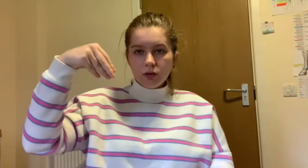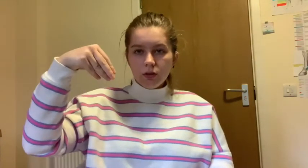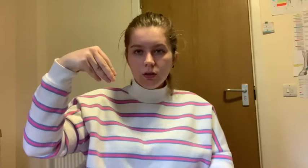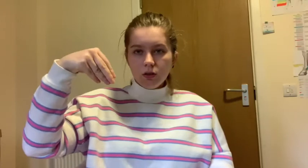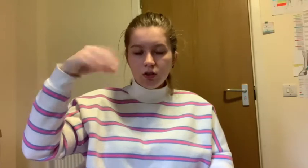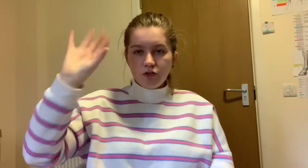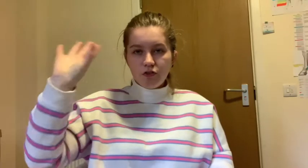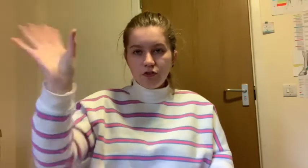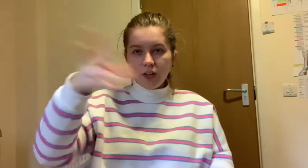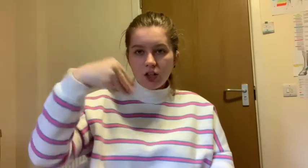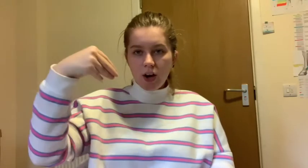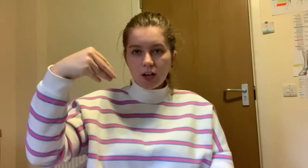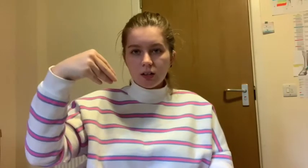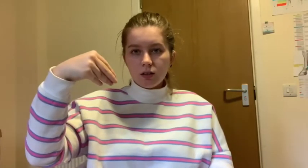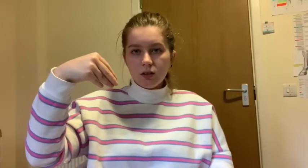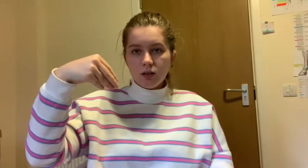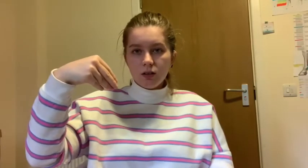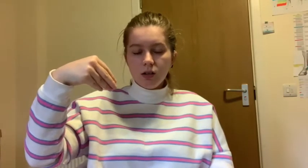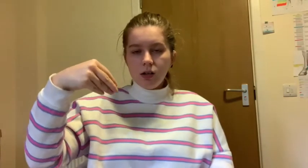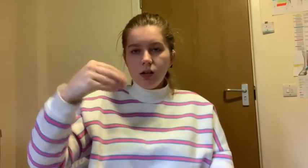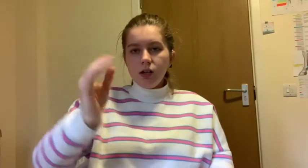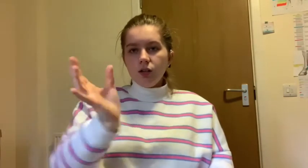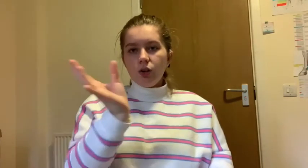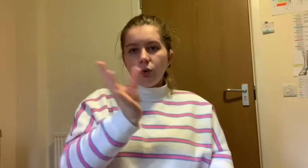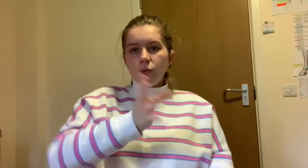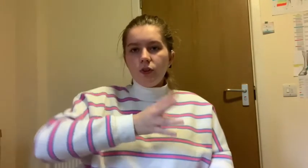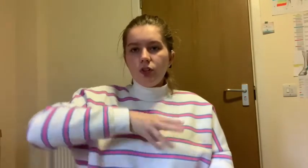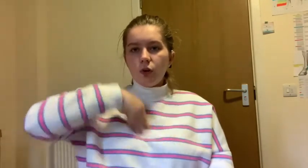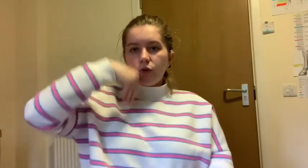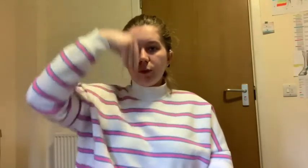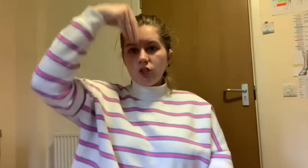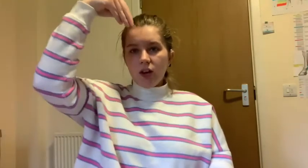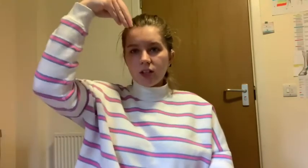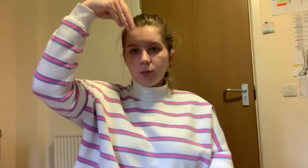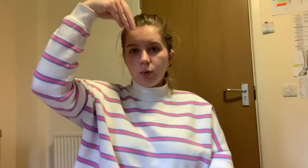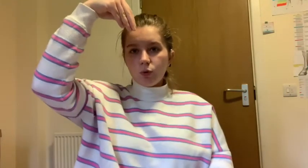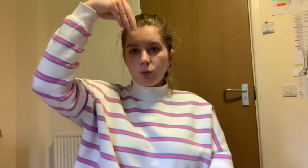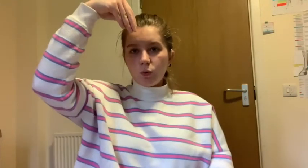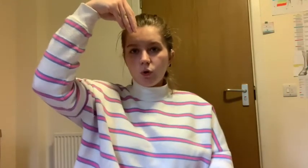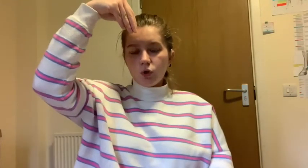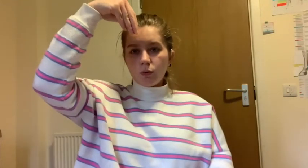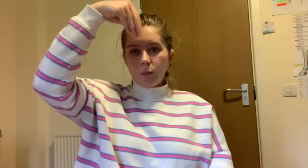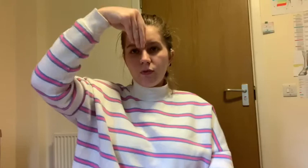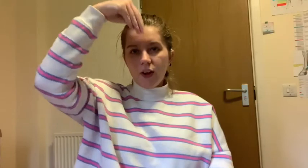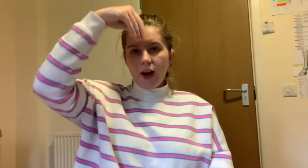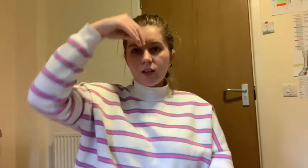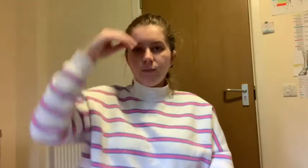So you flick your hand and you pull it from your chest towards your head.